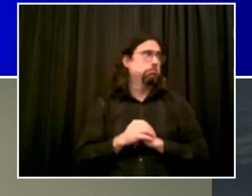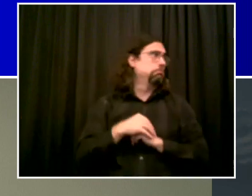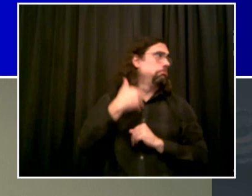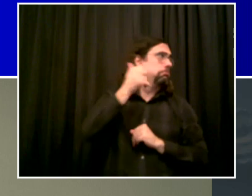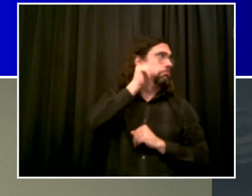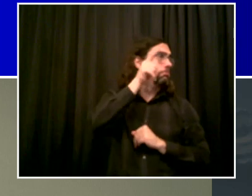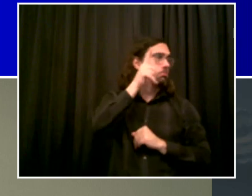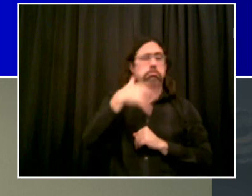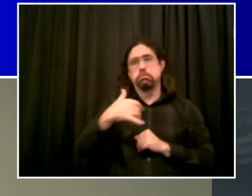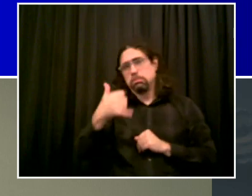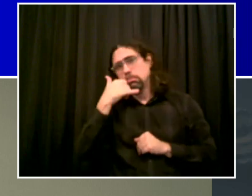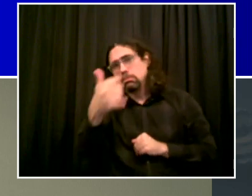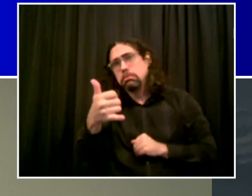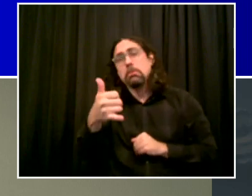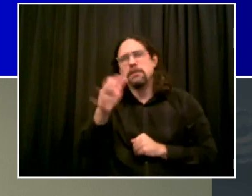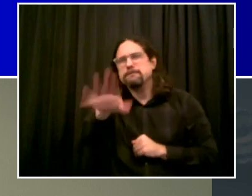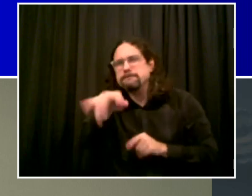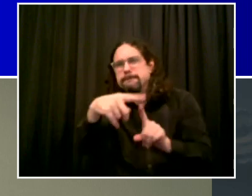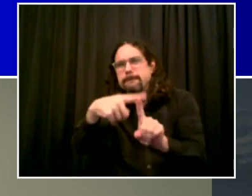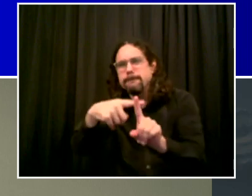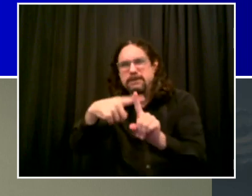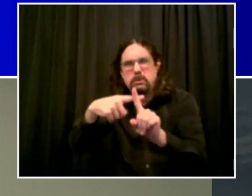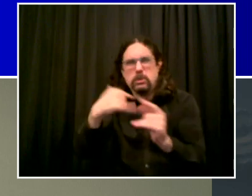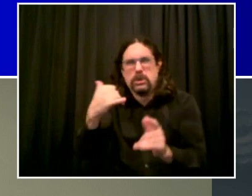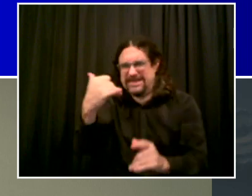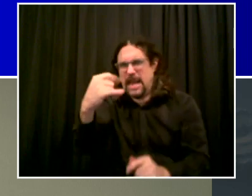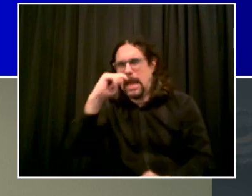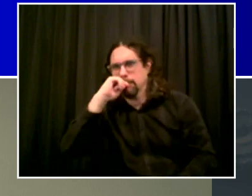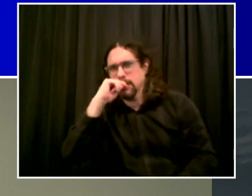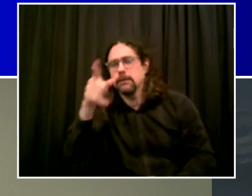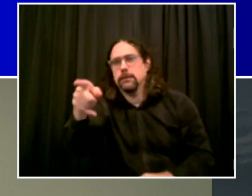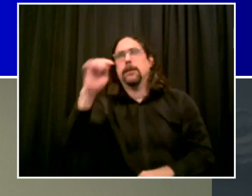MEDICAL DEVICE FOR PEOPLE THAT HE AVTESTED